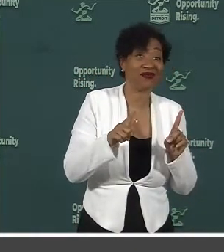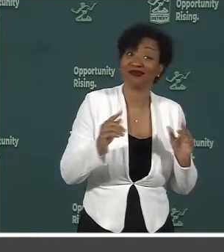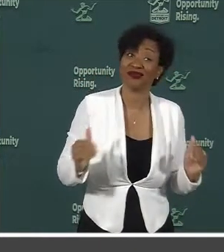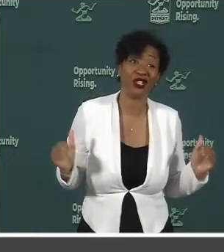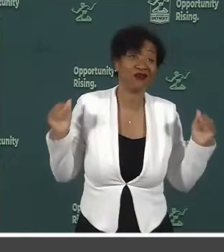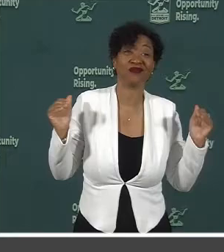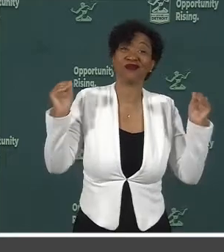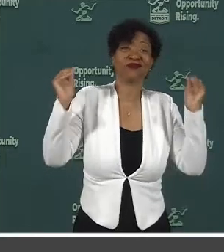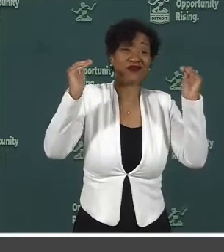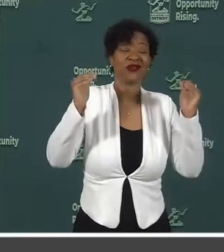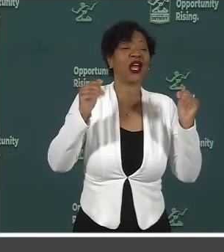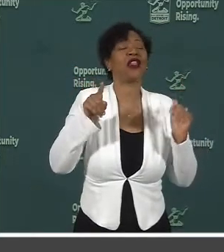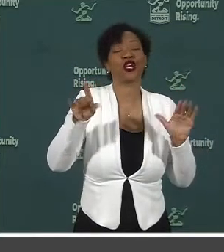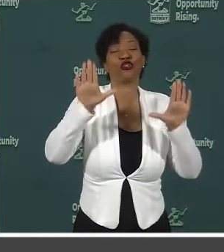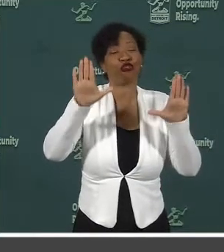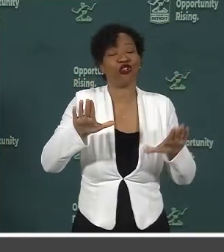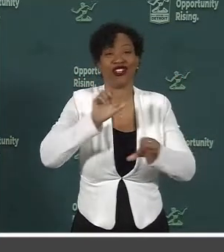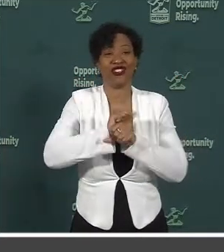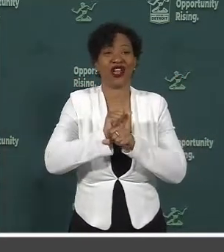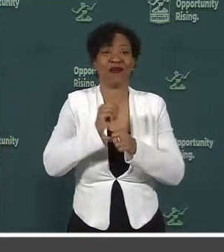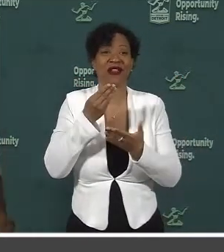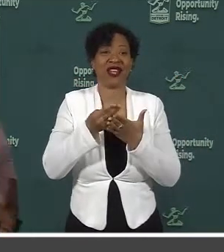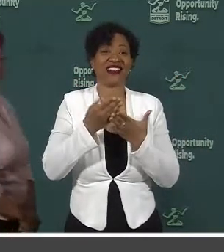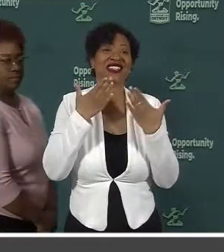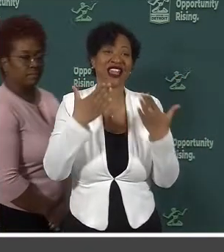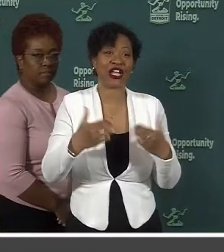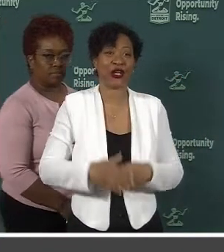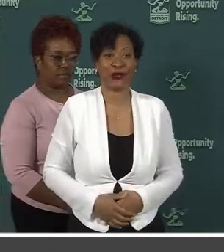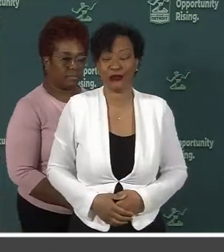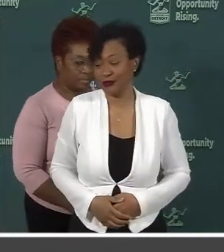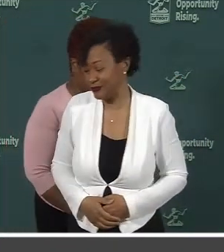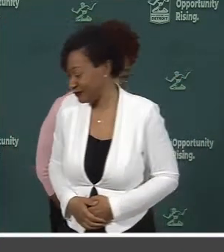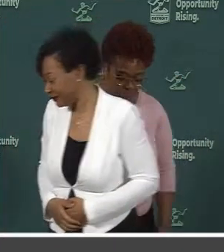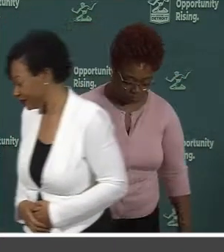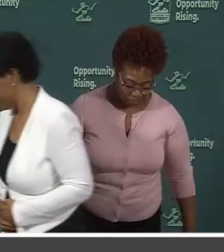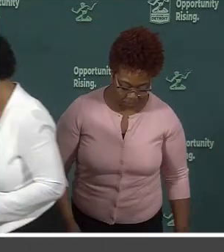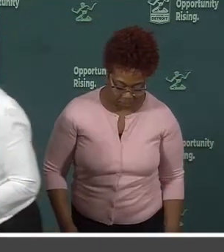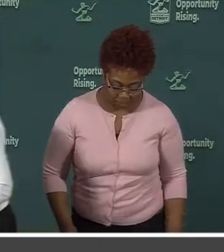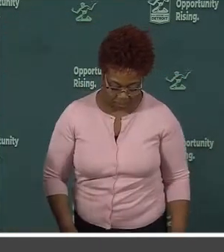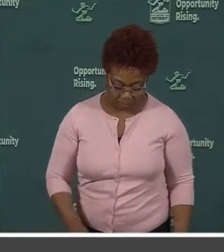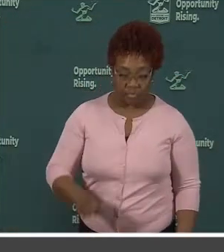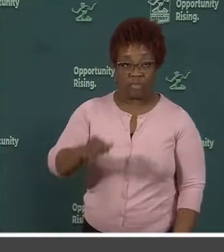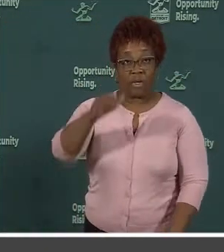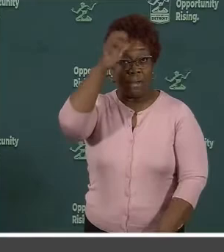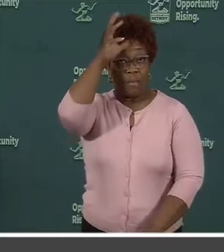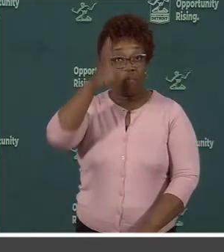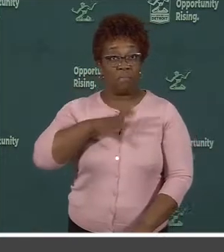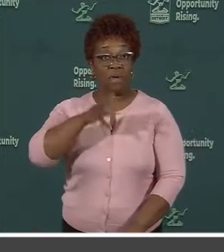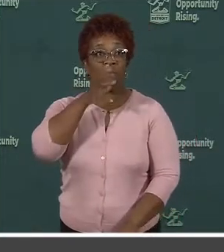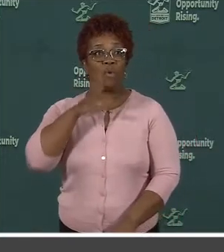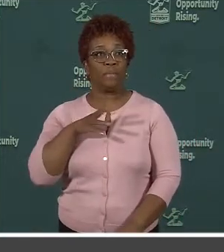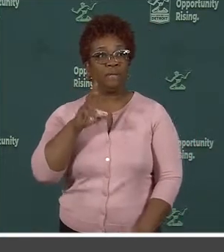DOING A GREAT JOB IN THE FINANCE DEPARTMENT TO THE MEN AND WOMEN OF D-DAY WE KNOW WE DON'T HAVE THE SERVICE WE NEED